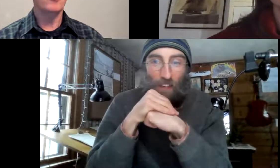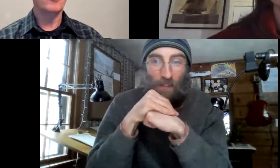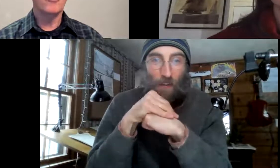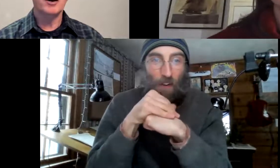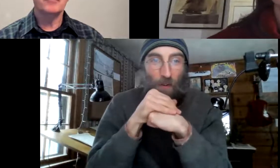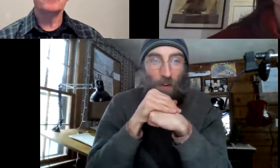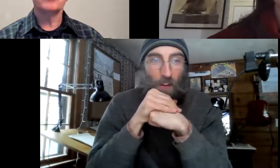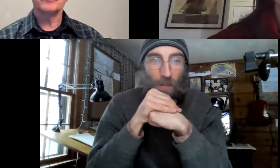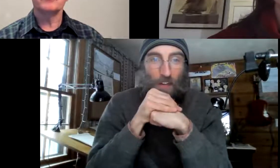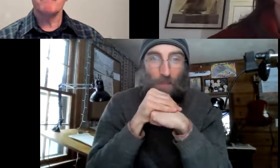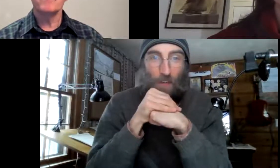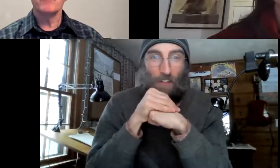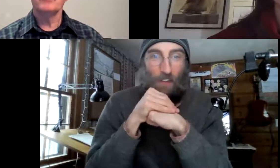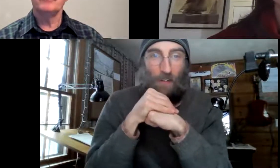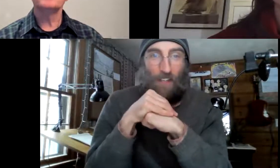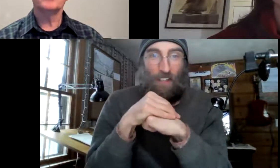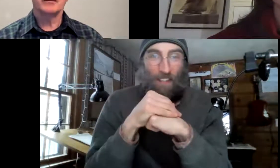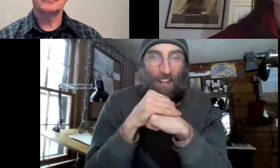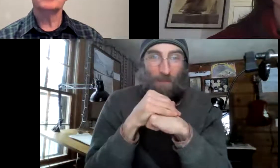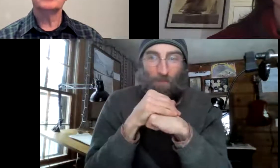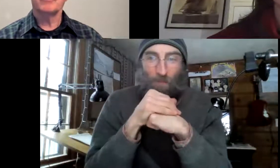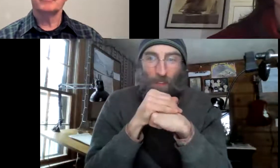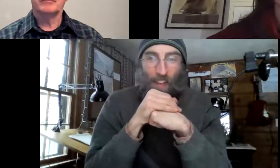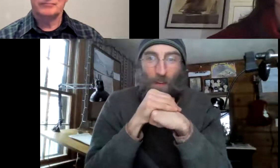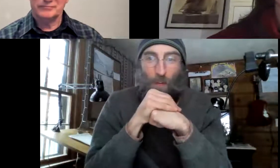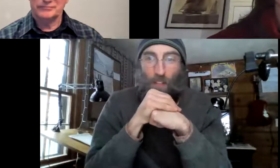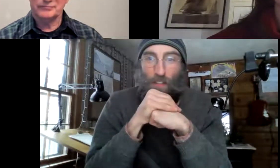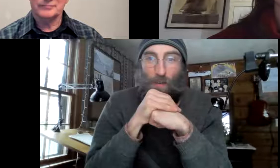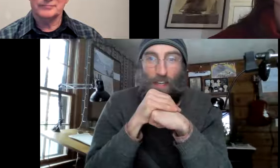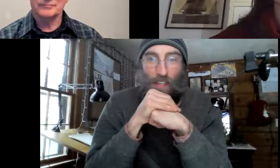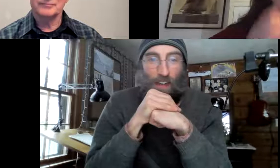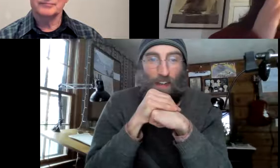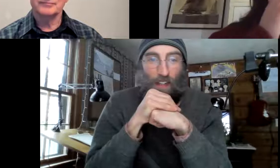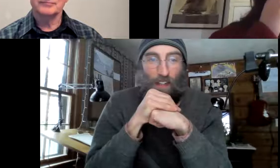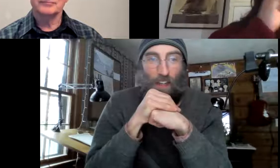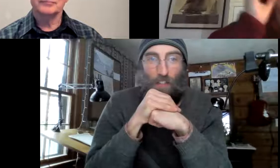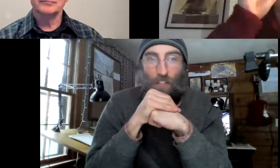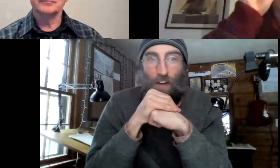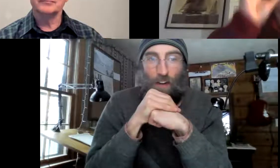because I've been hard at work on my new book. So um, I think what I'll do is, I'll-- I'll